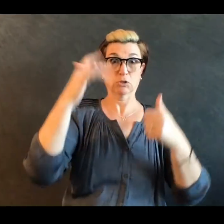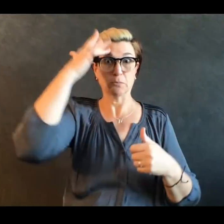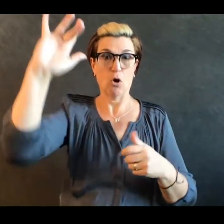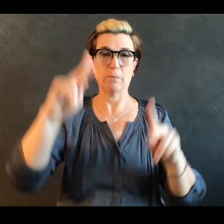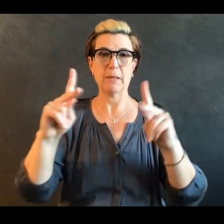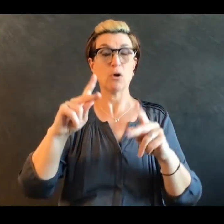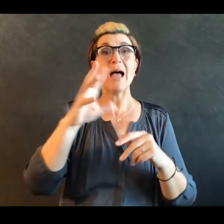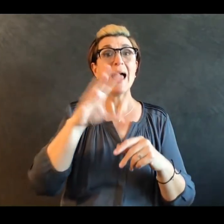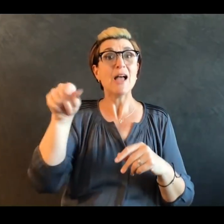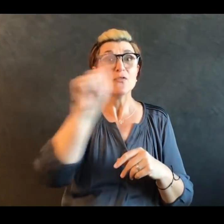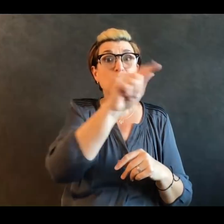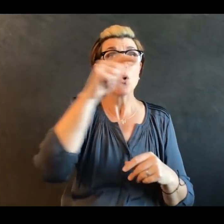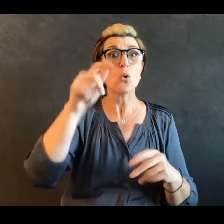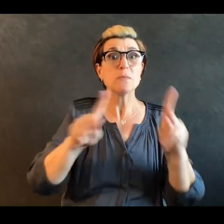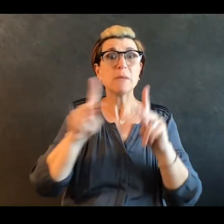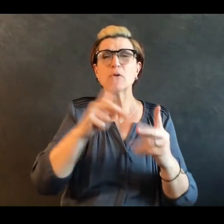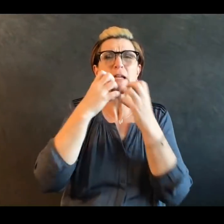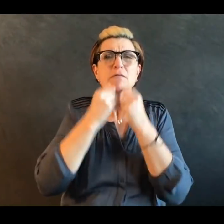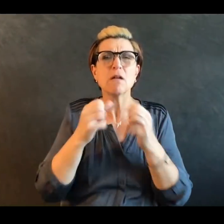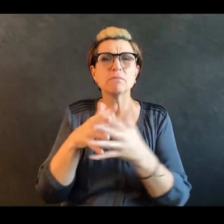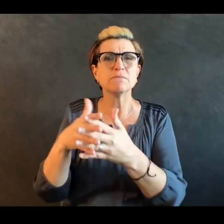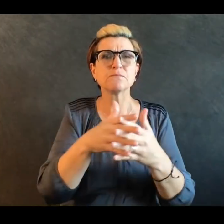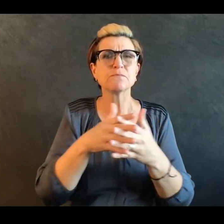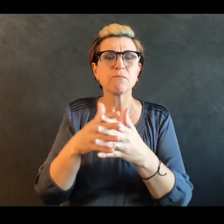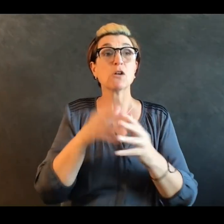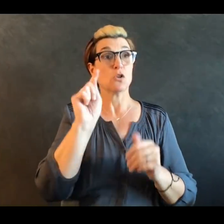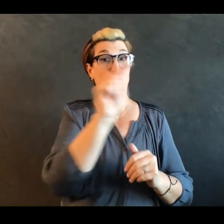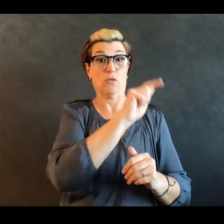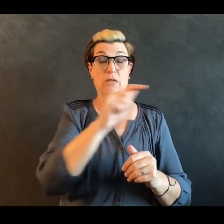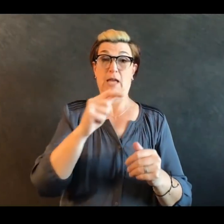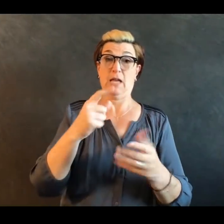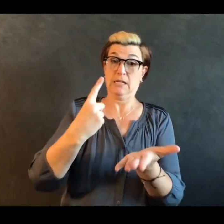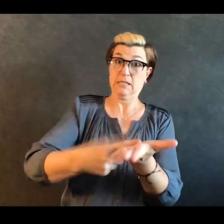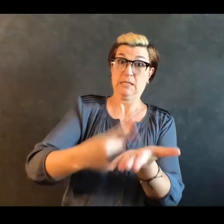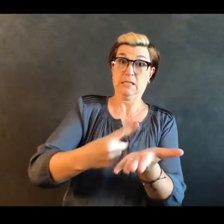they talked about the vital importance of our wide array of relief measures to